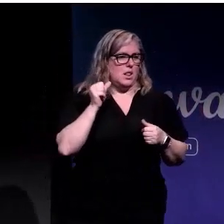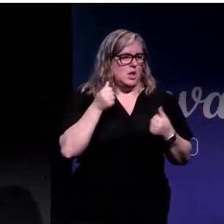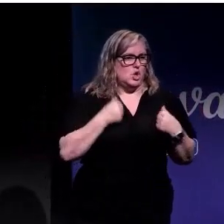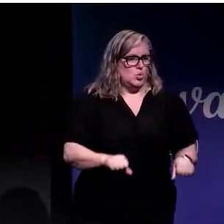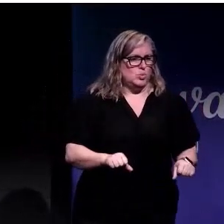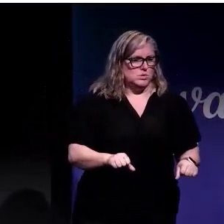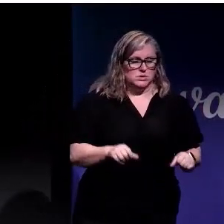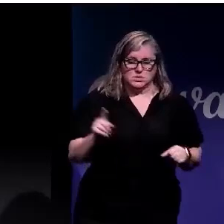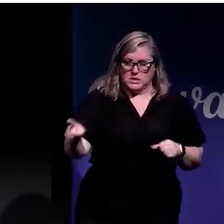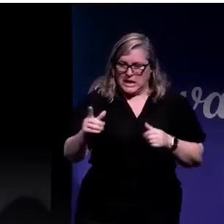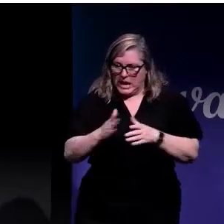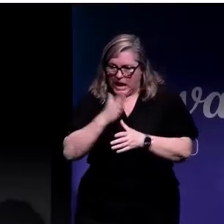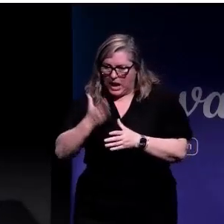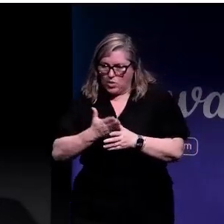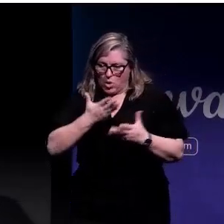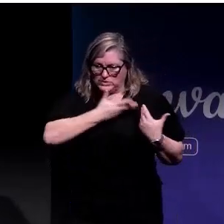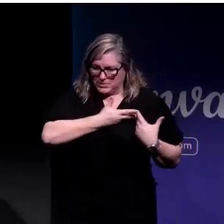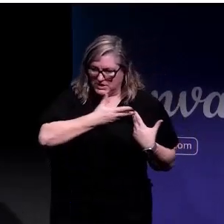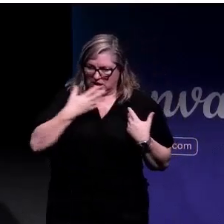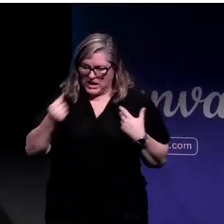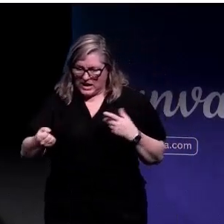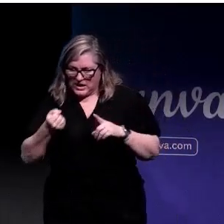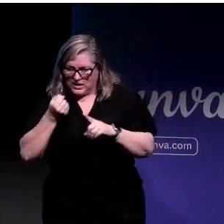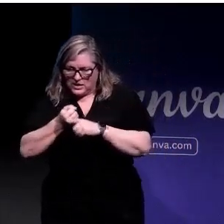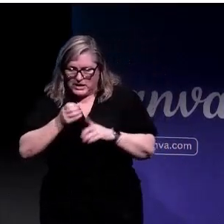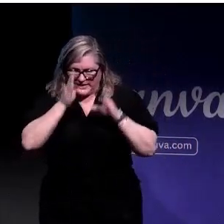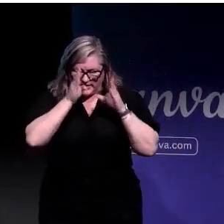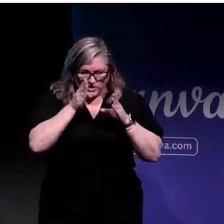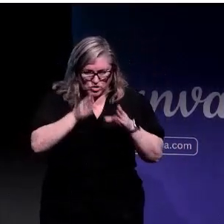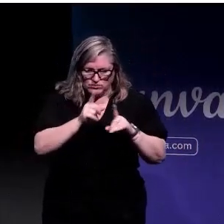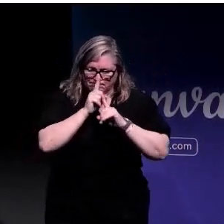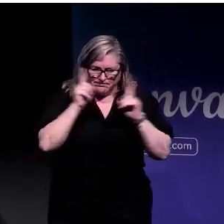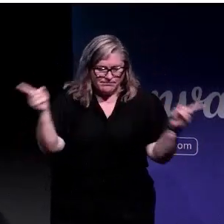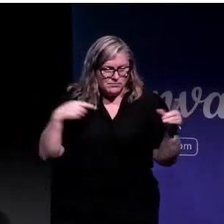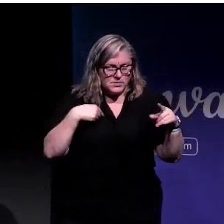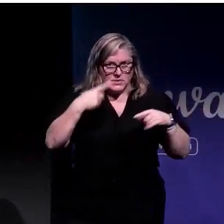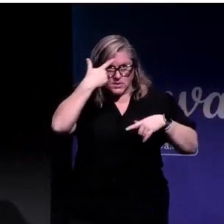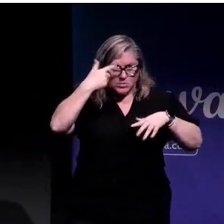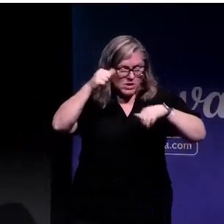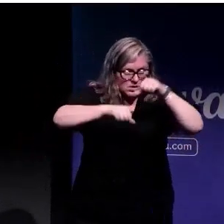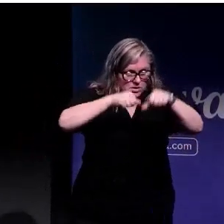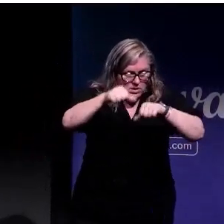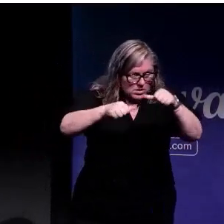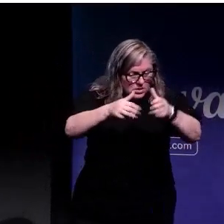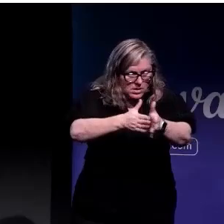Alcohol dependence, we've got impairments for the tension, speed of processing, visual spatial abilities.